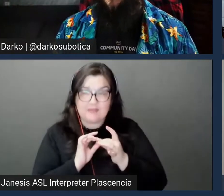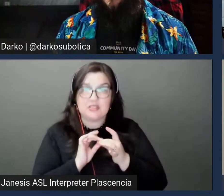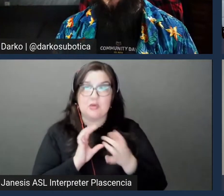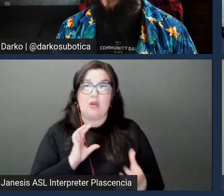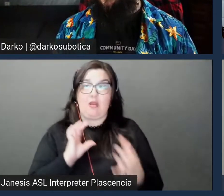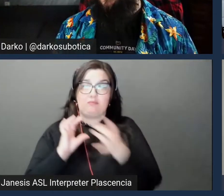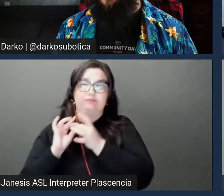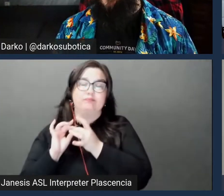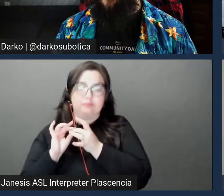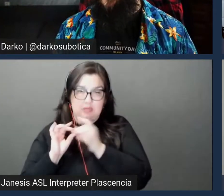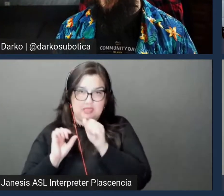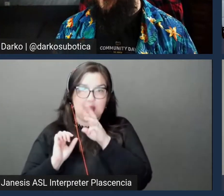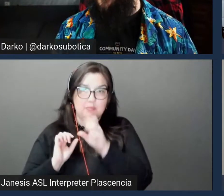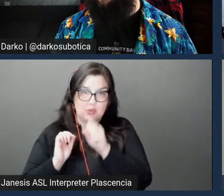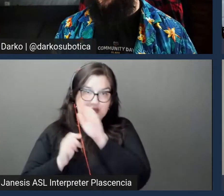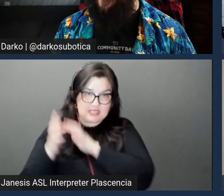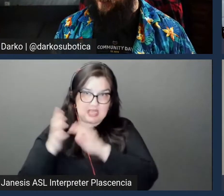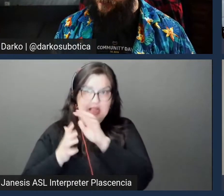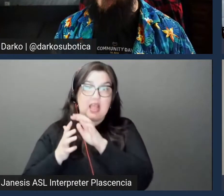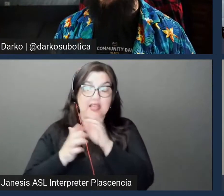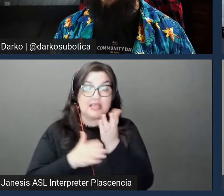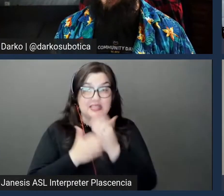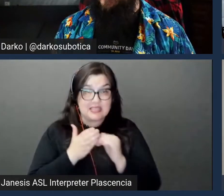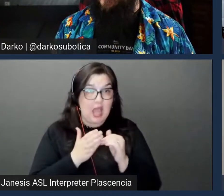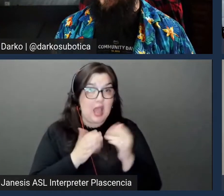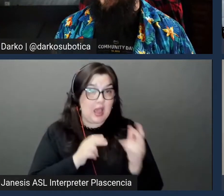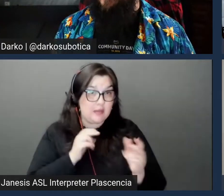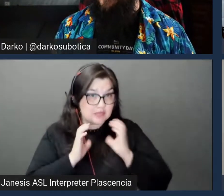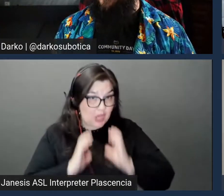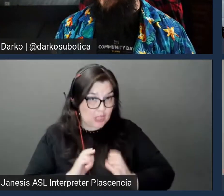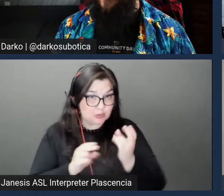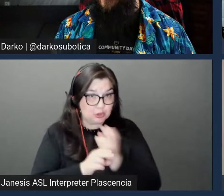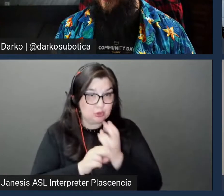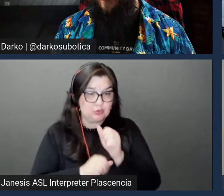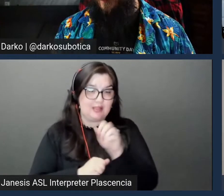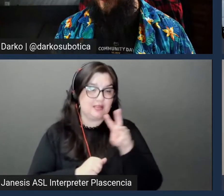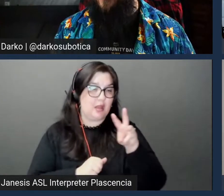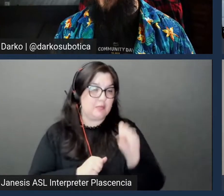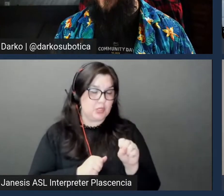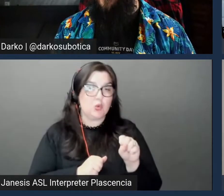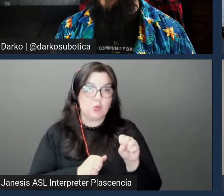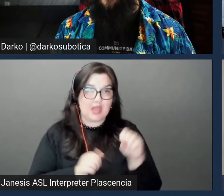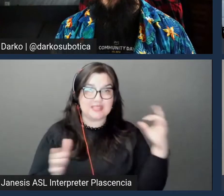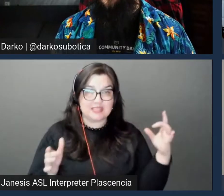called AWS Direct Connect. So if customers have that, then Panorama can ride that secure,